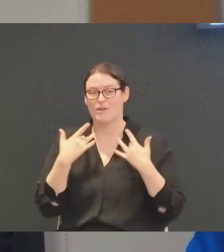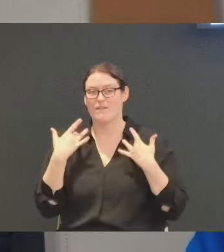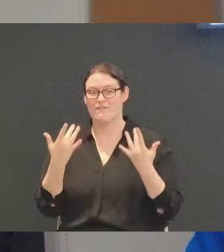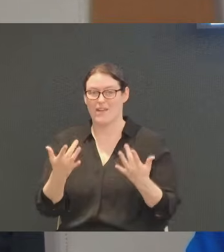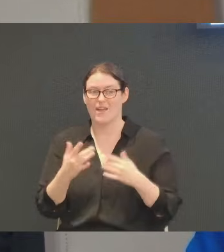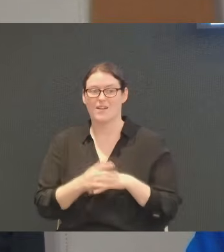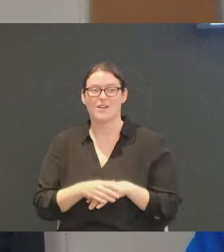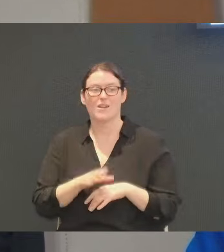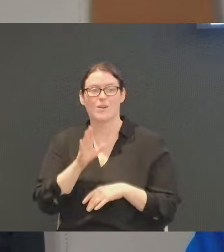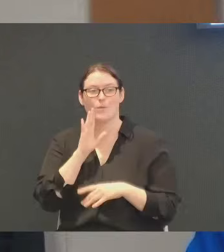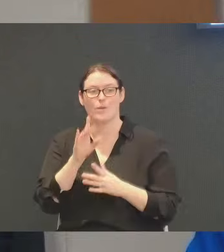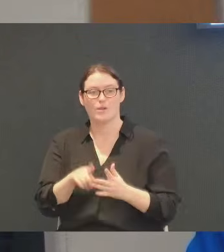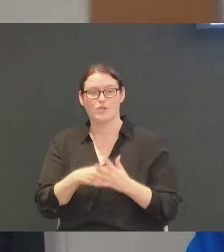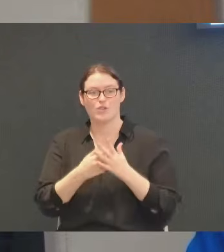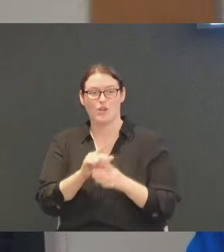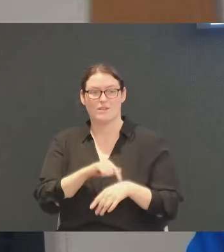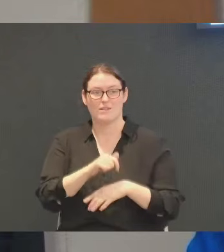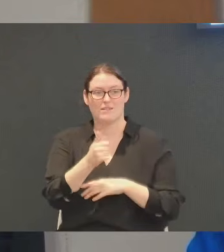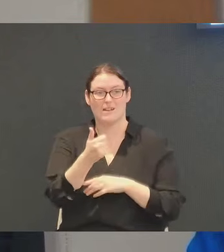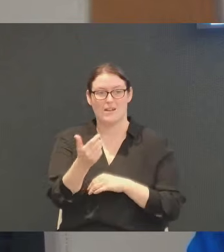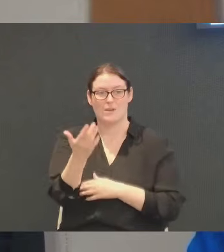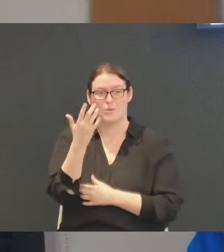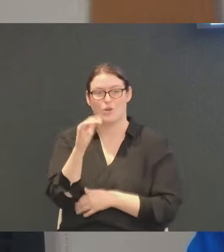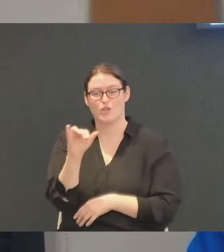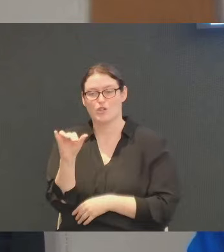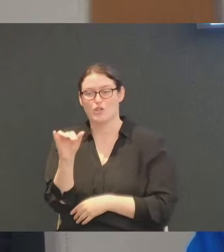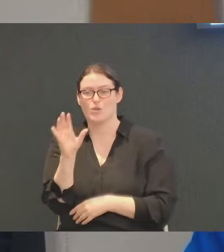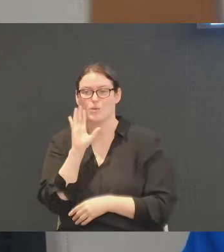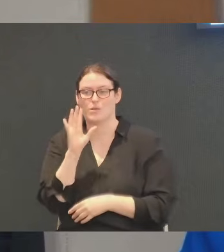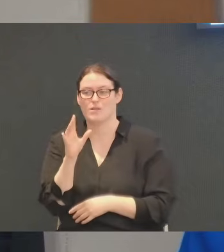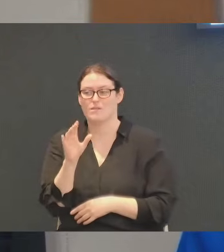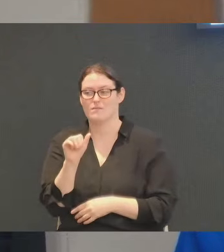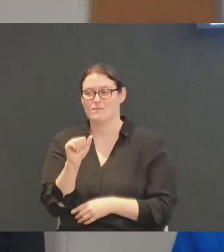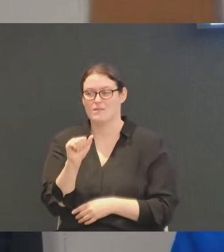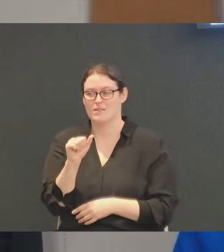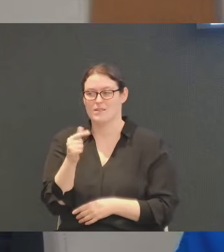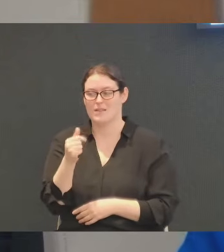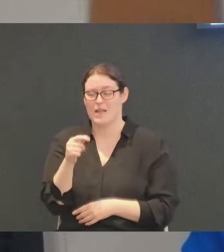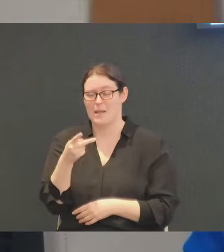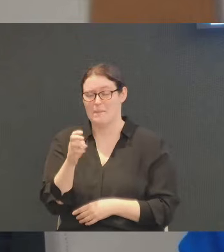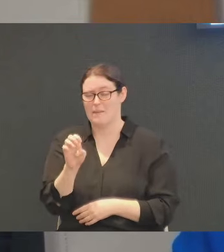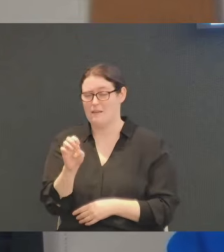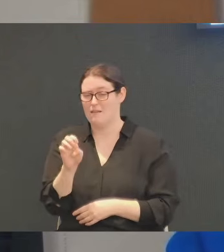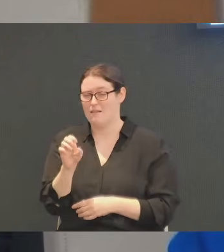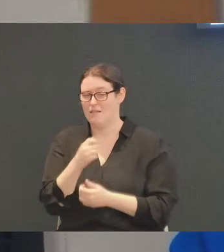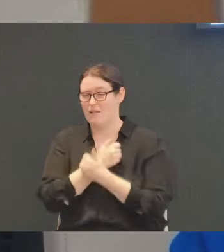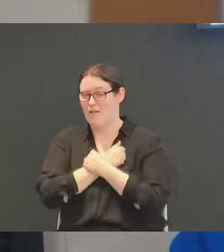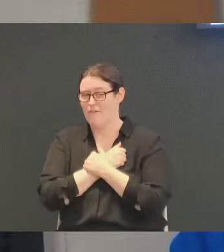that will start at 10:00 a.m. as well. That'll be at Agape Love Ministries, and they'll have school